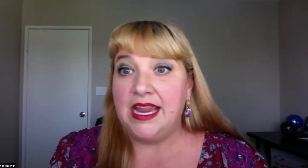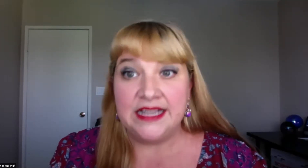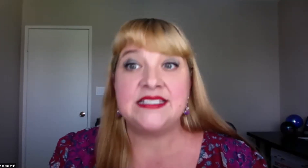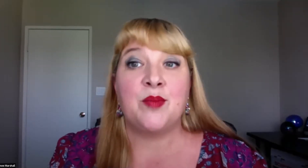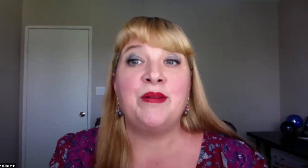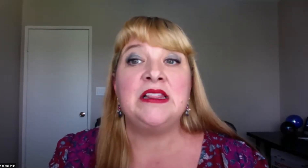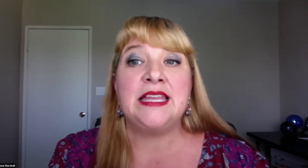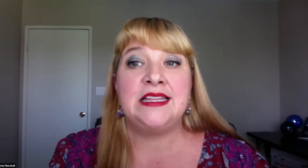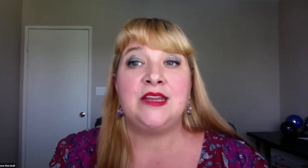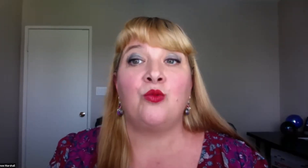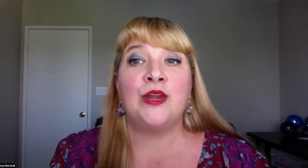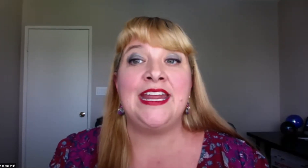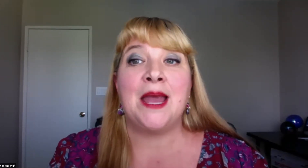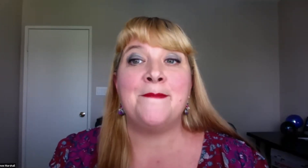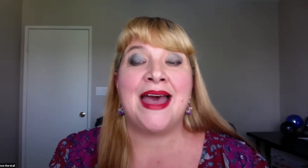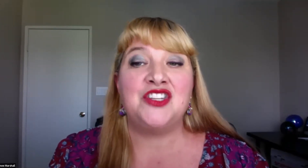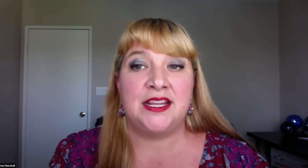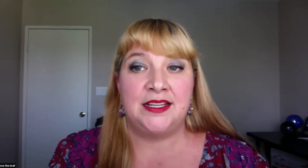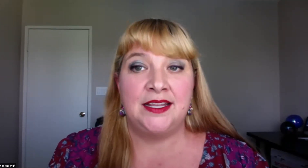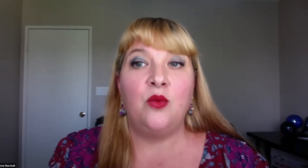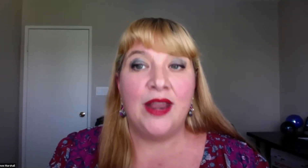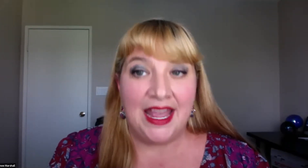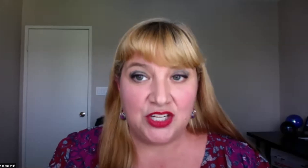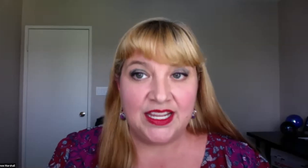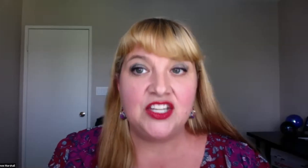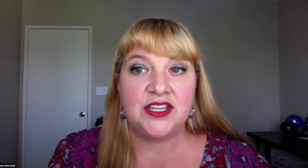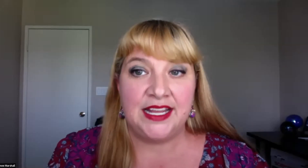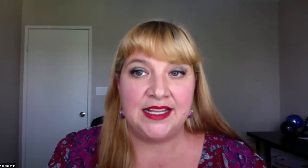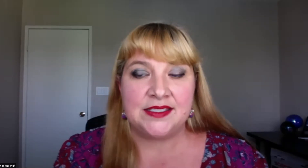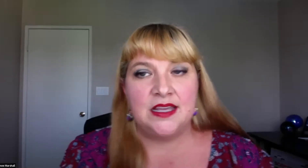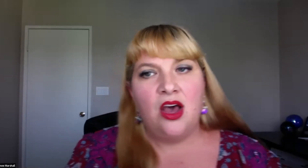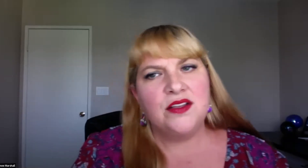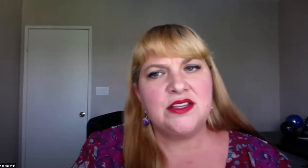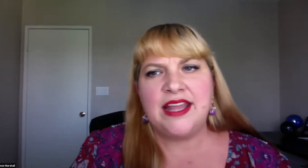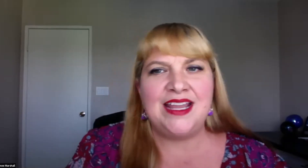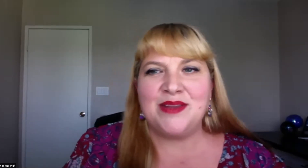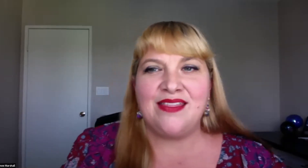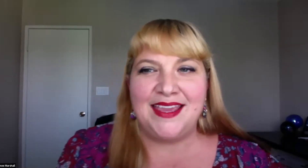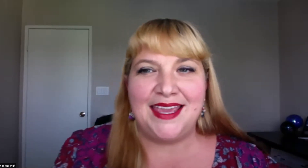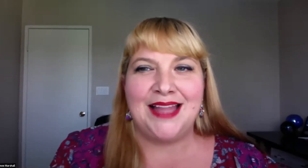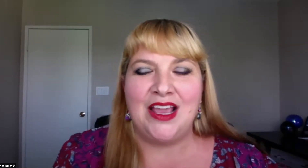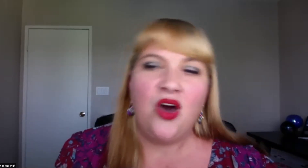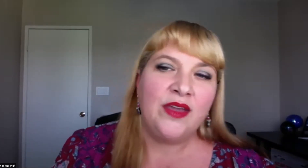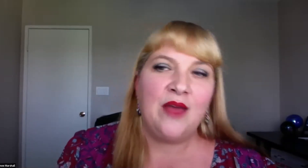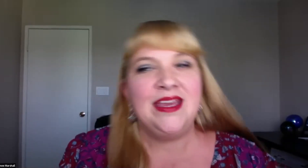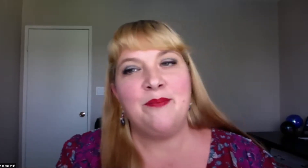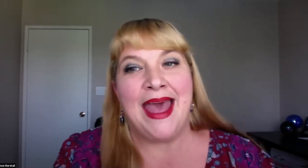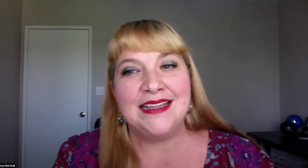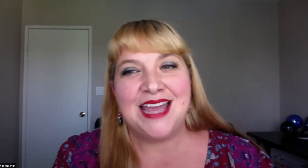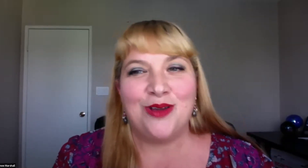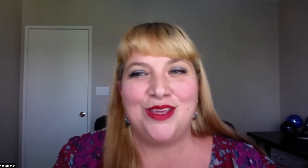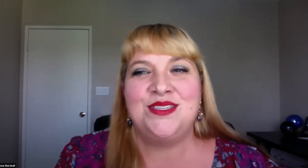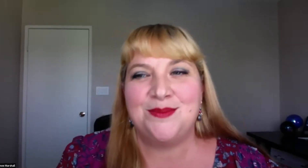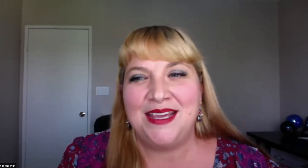Renee Marshall: It is completely re imagining what education is also to anybody thinking like, oh, can we get back to how it used to be.